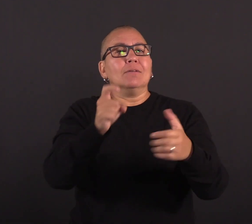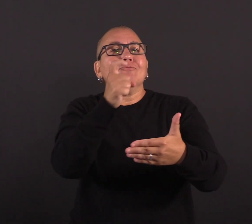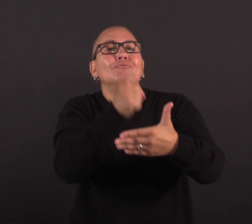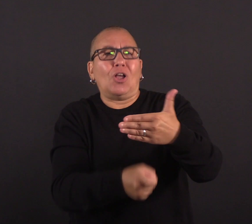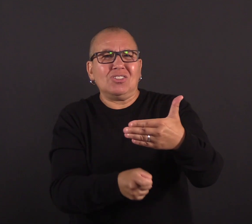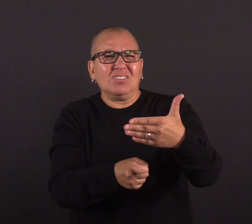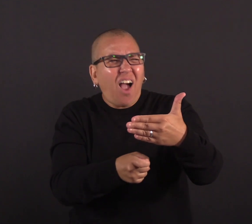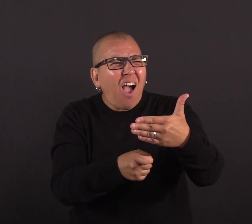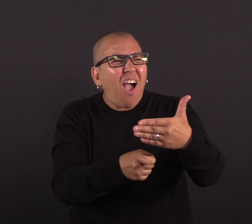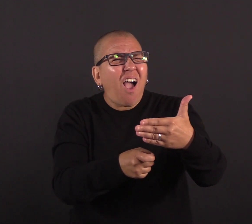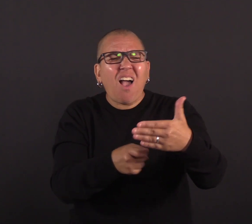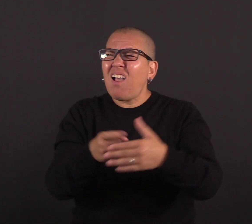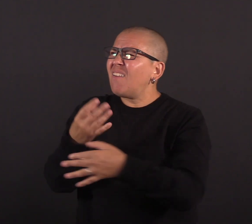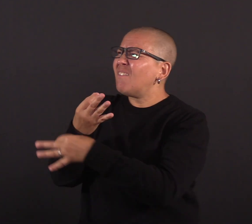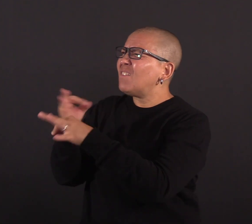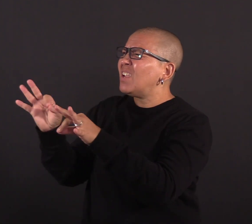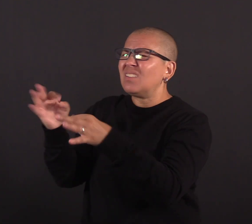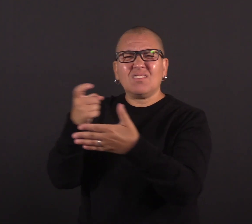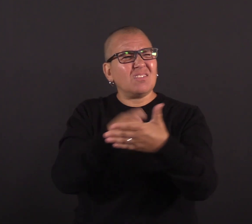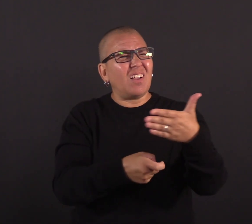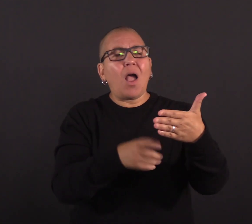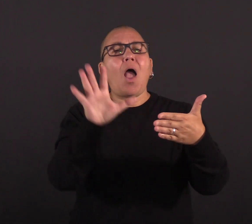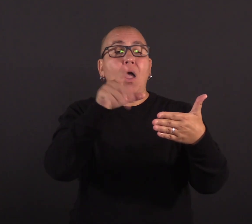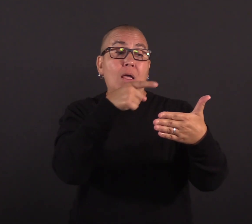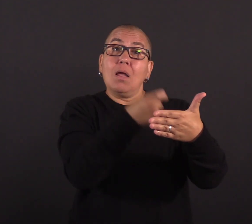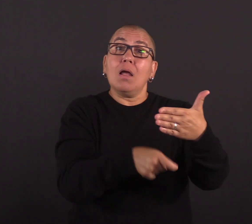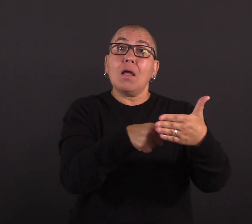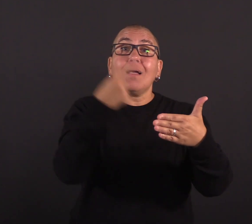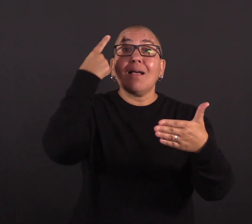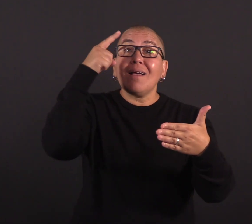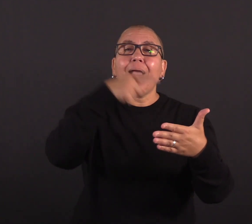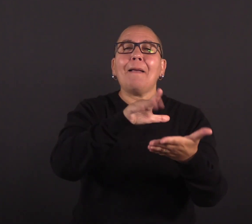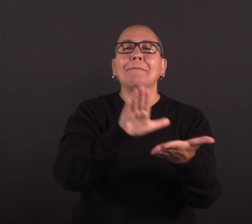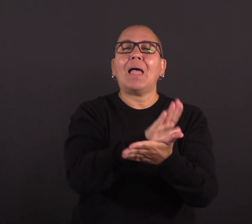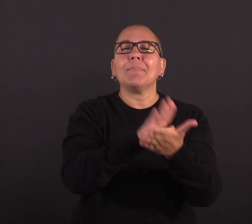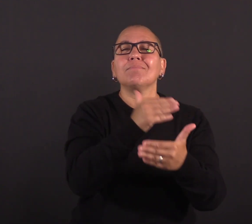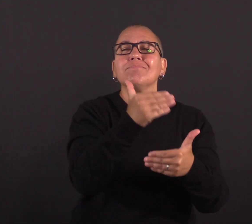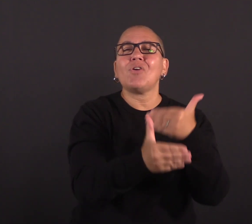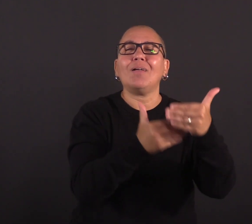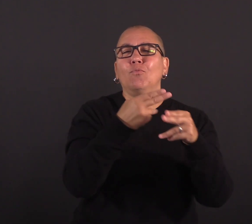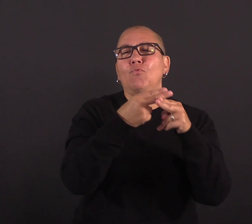However, each state immunization provider has been granted (by law) the ability to charge